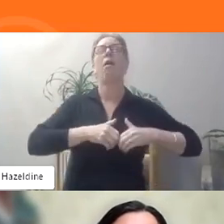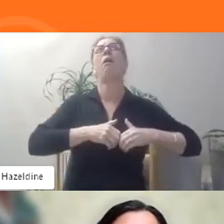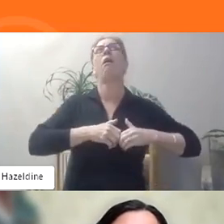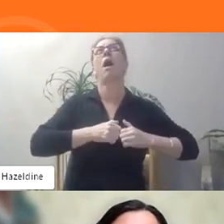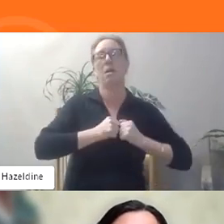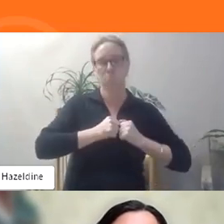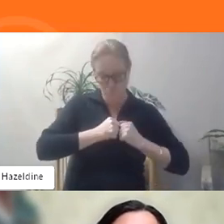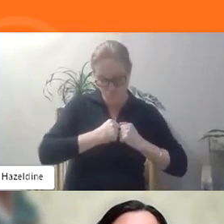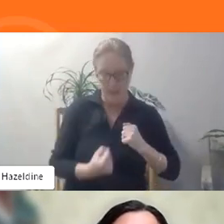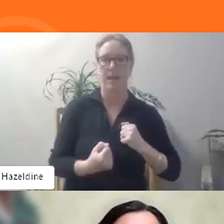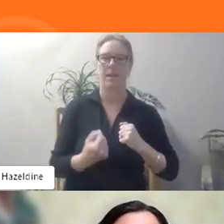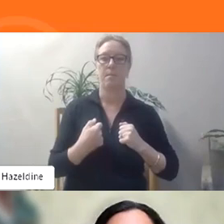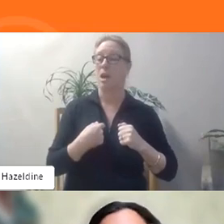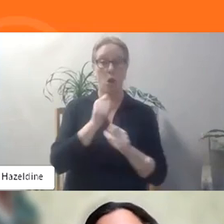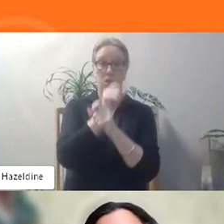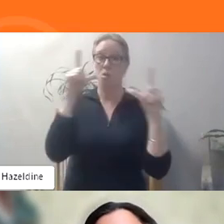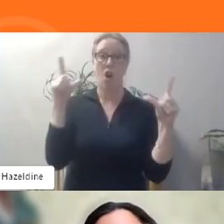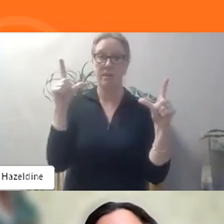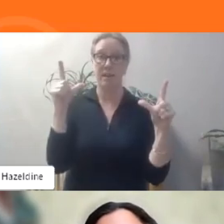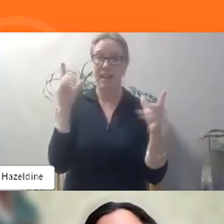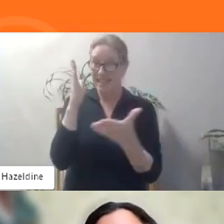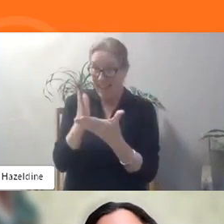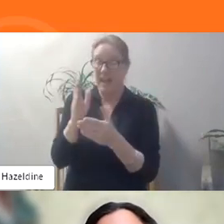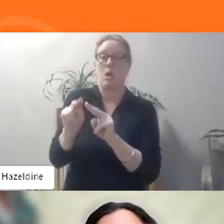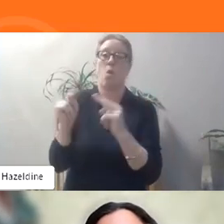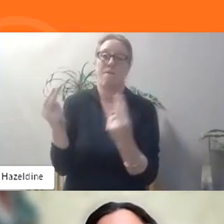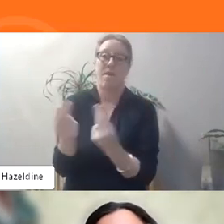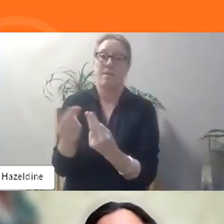and they mirror exactly what families, desperate families have been telling